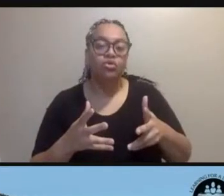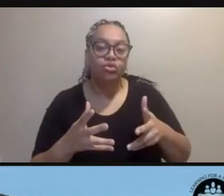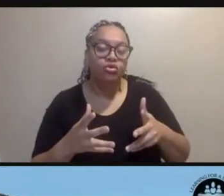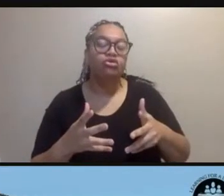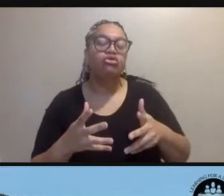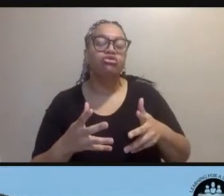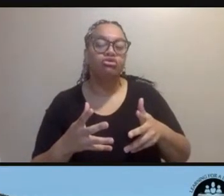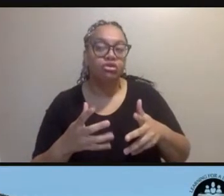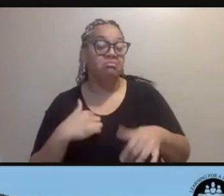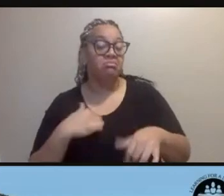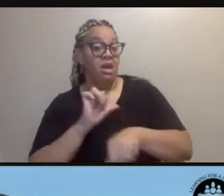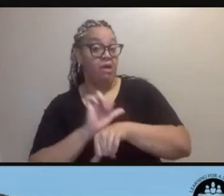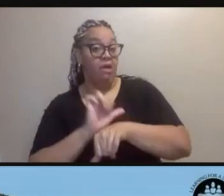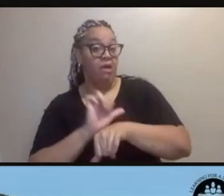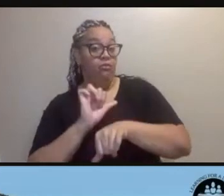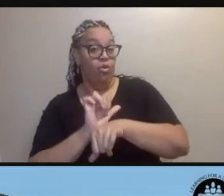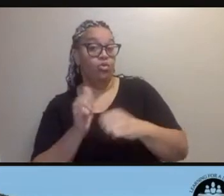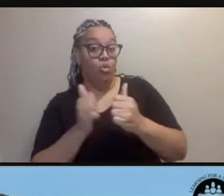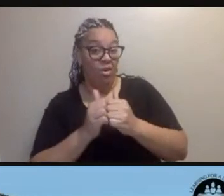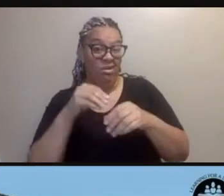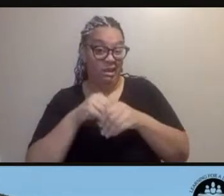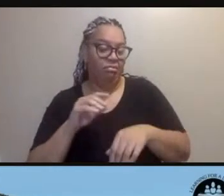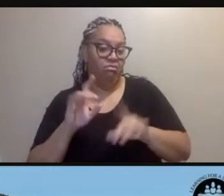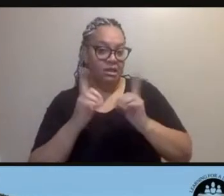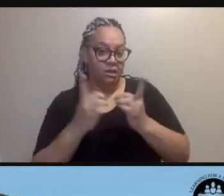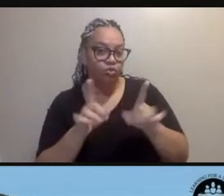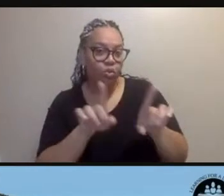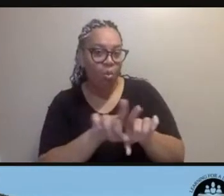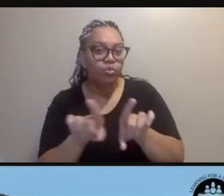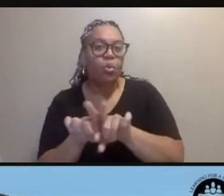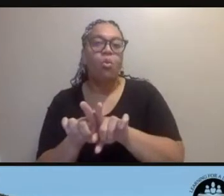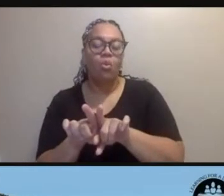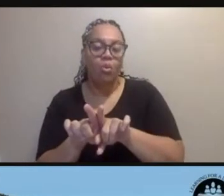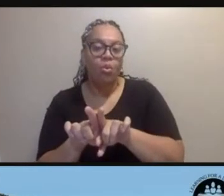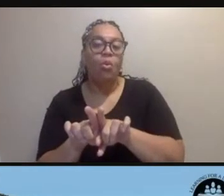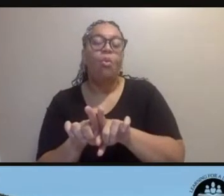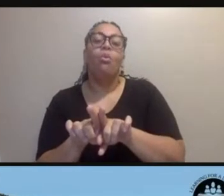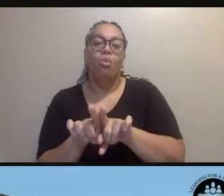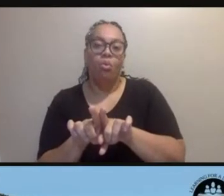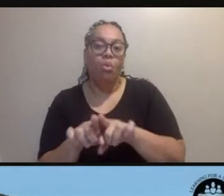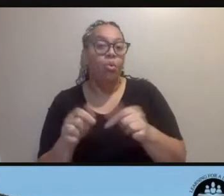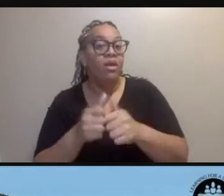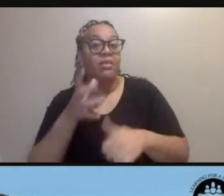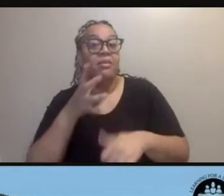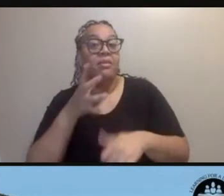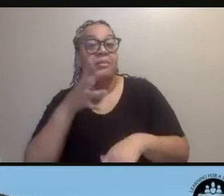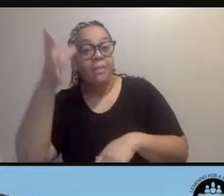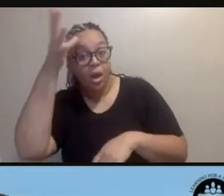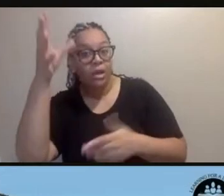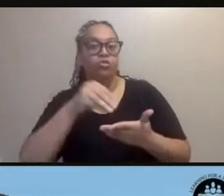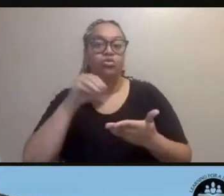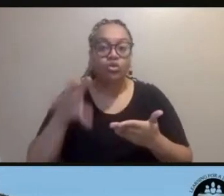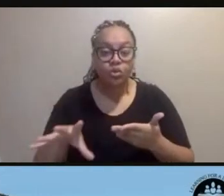AND ALSO DISCUSSIONS THAT I'VE